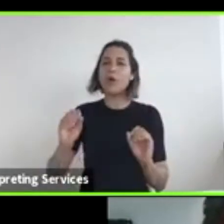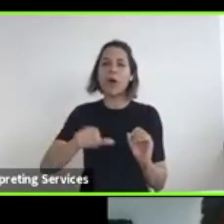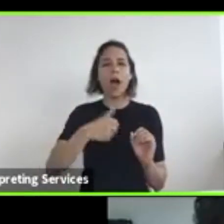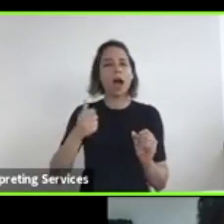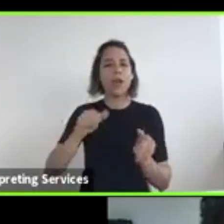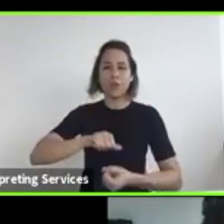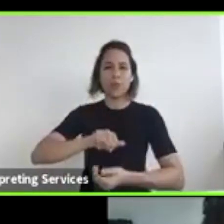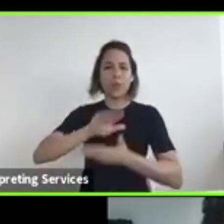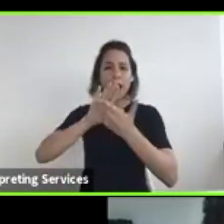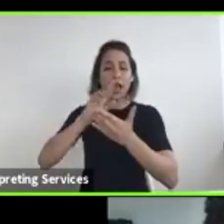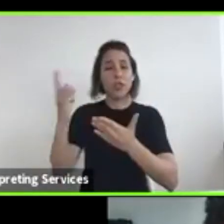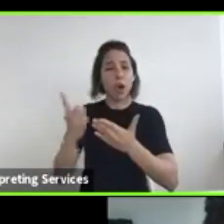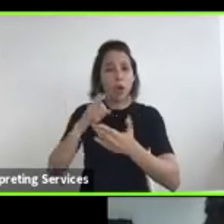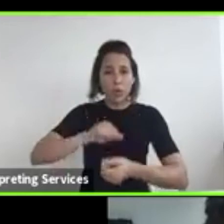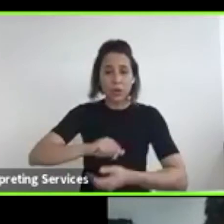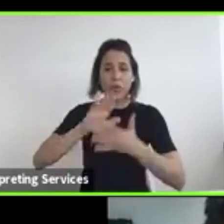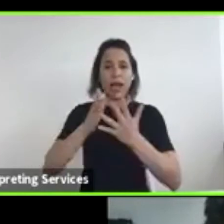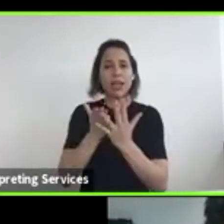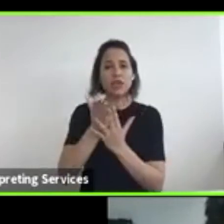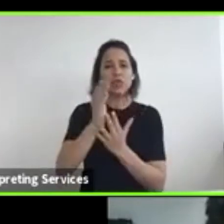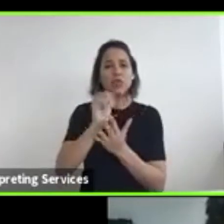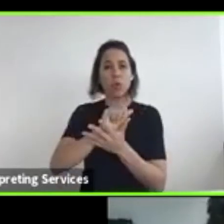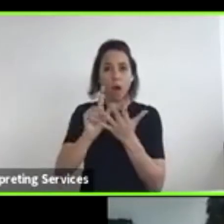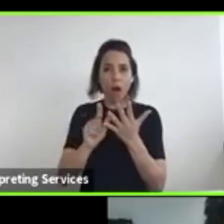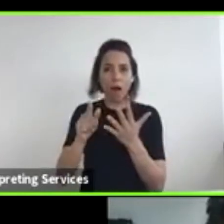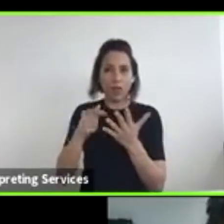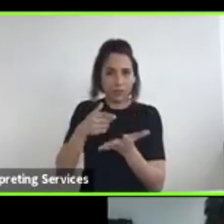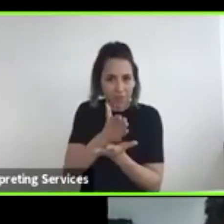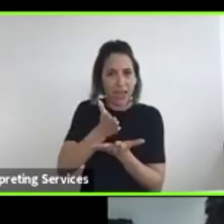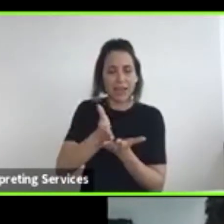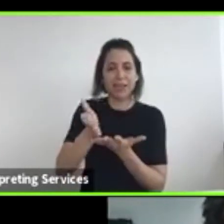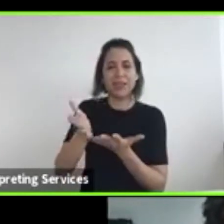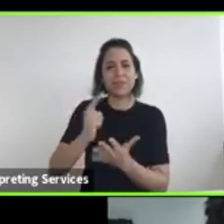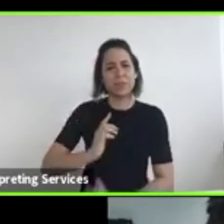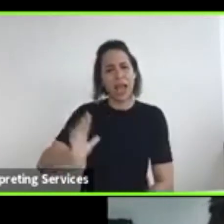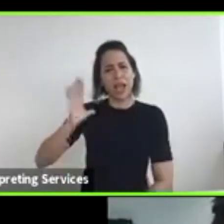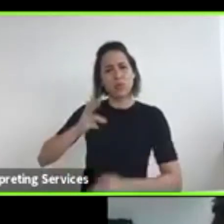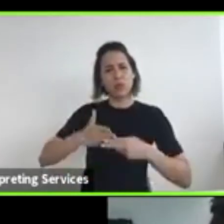ALL OF THIS, SO I -- I -- I USED TO CALL MYSELF AN ALLY, AND I'VE BEEN TRAINED THAT THAT IS